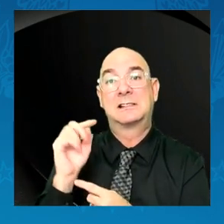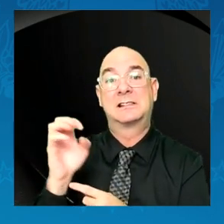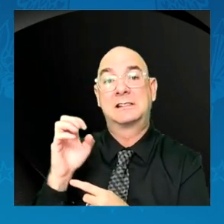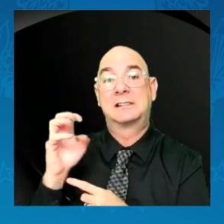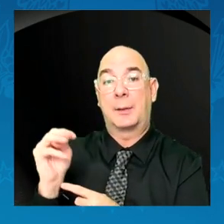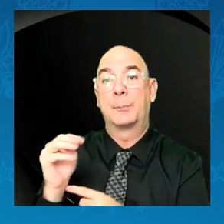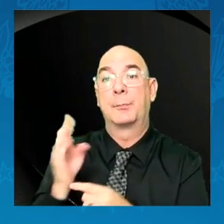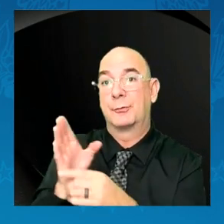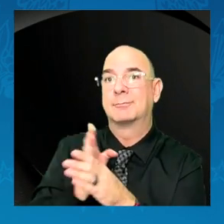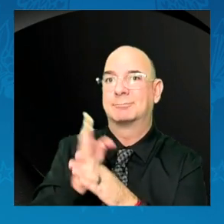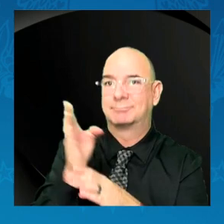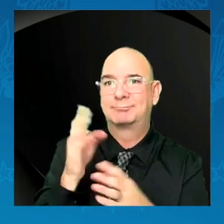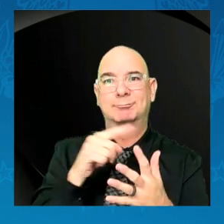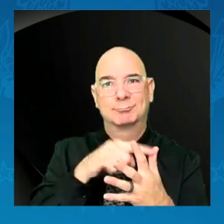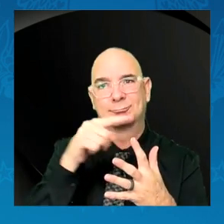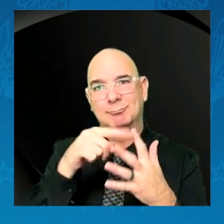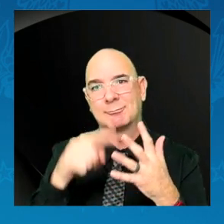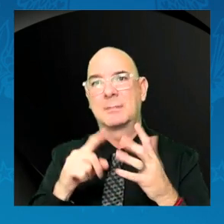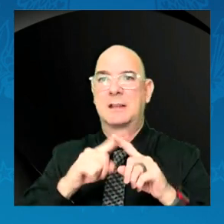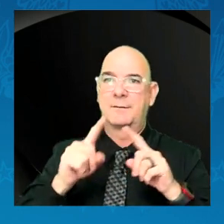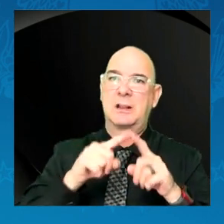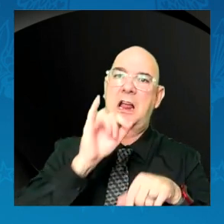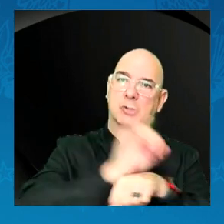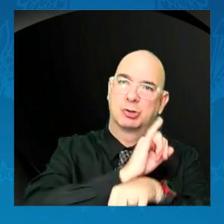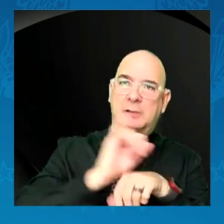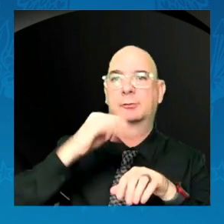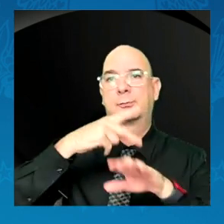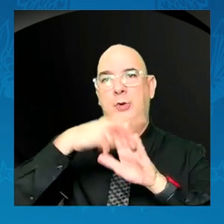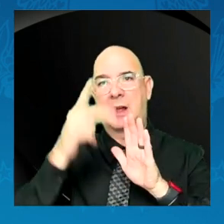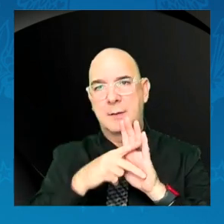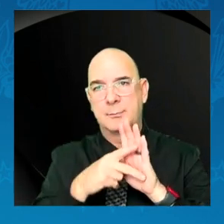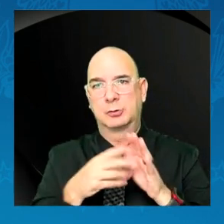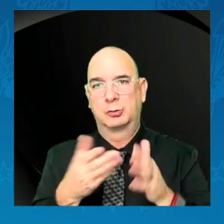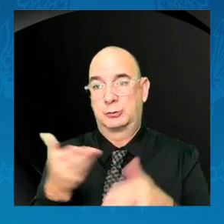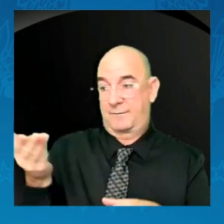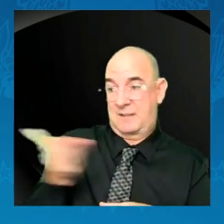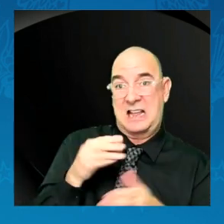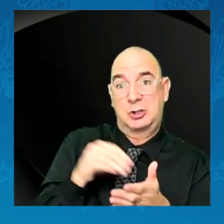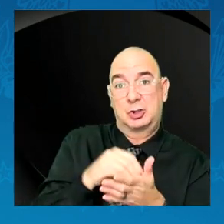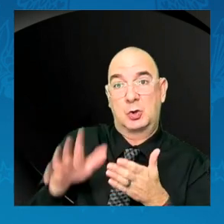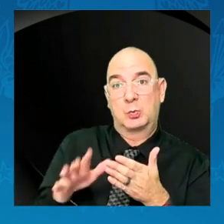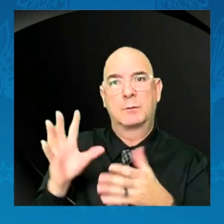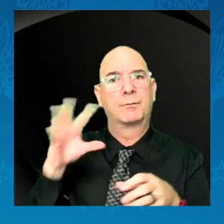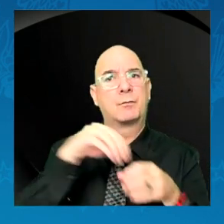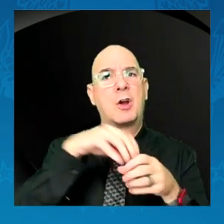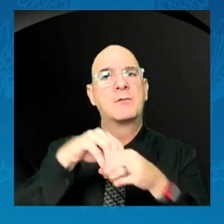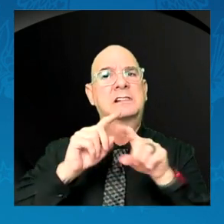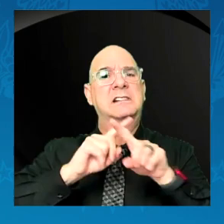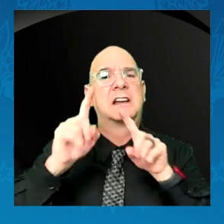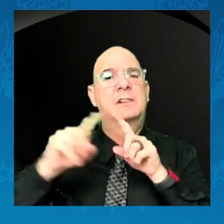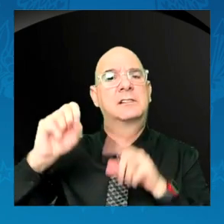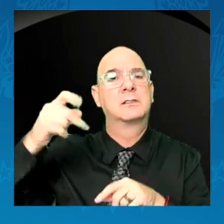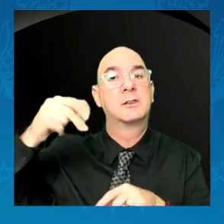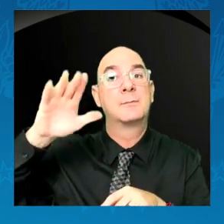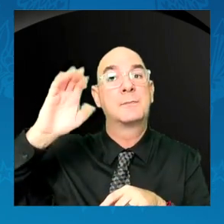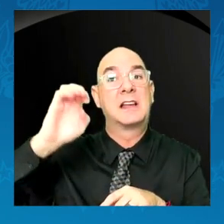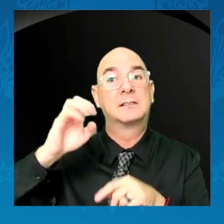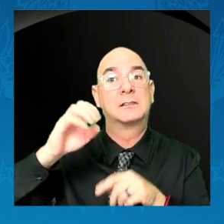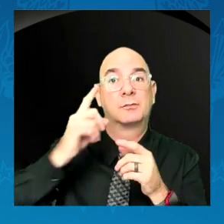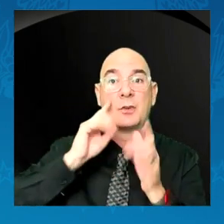that introduces students to the various aspects of space system development by assigning them to actual missions so they can gain experience